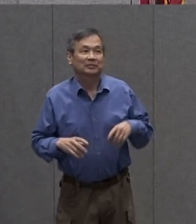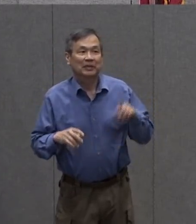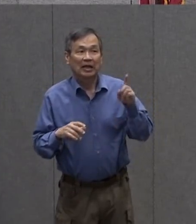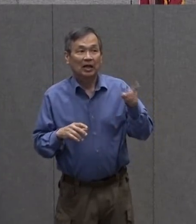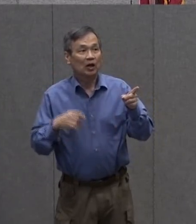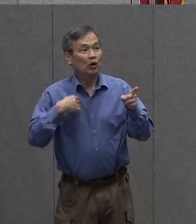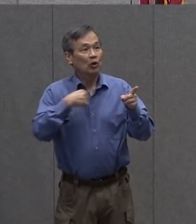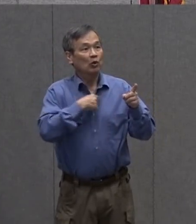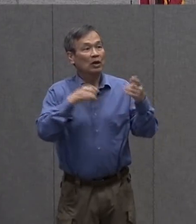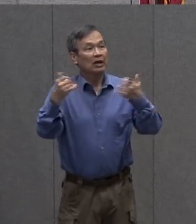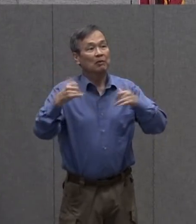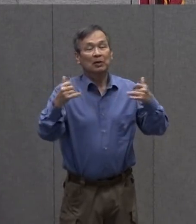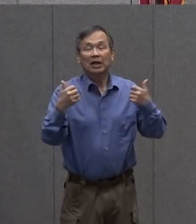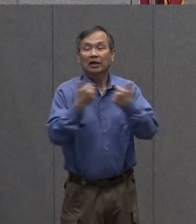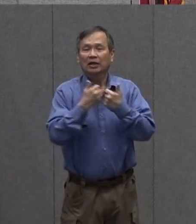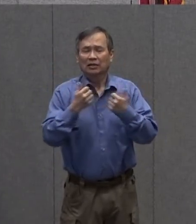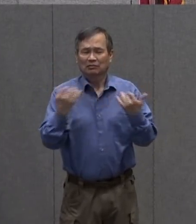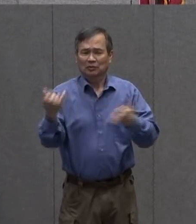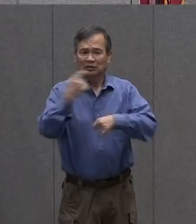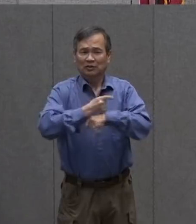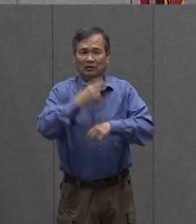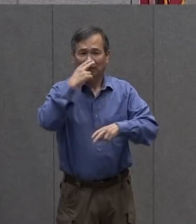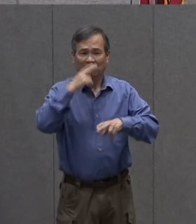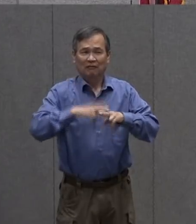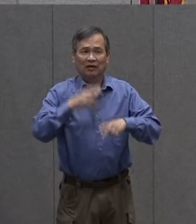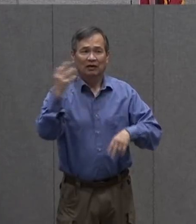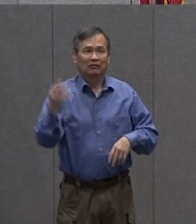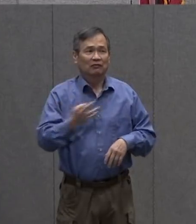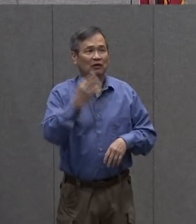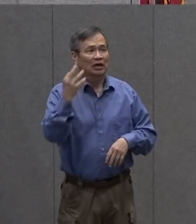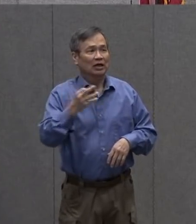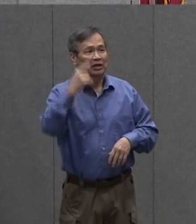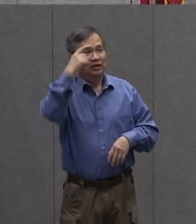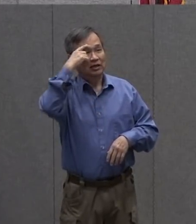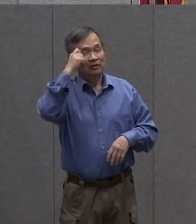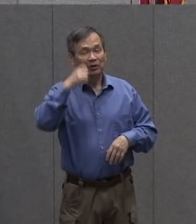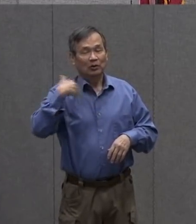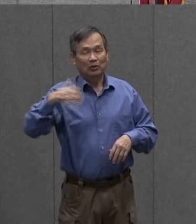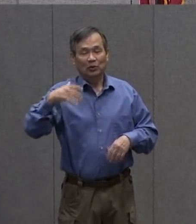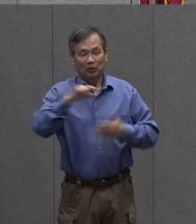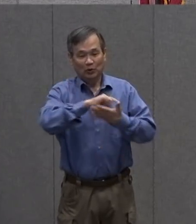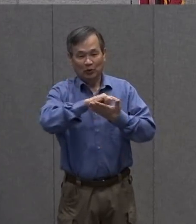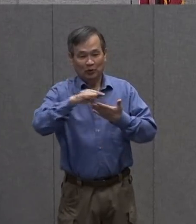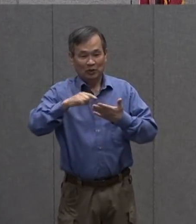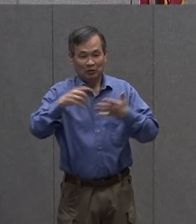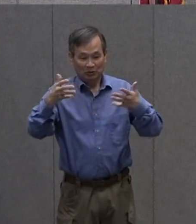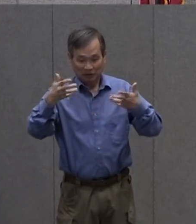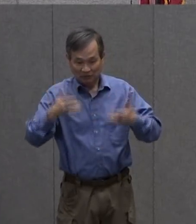This is fun Friday because we are at the end of our unit on inventions.